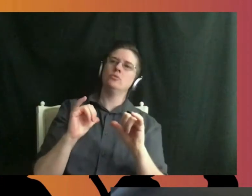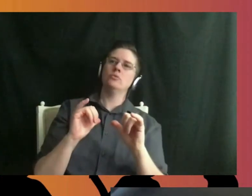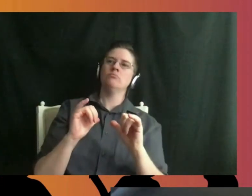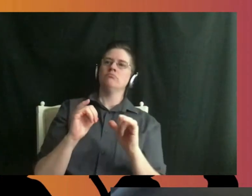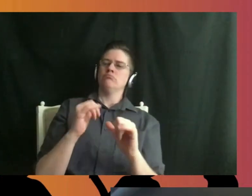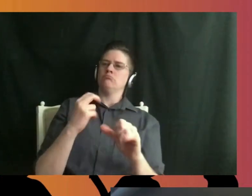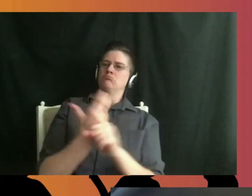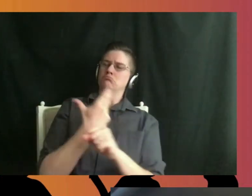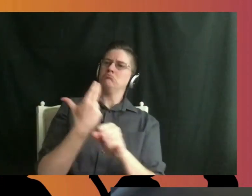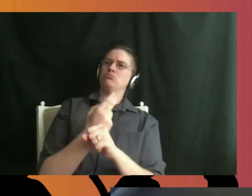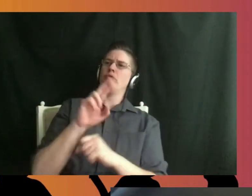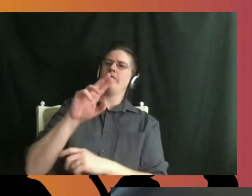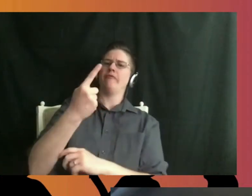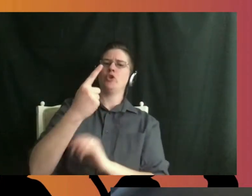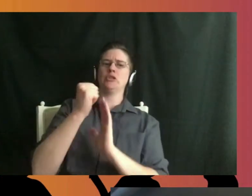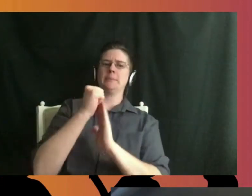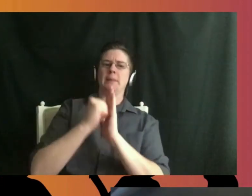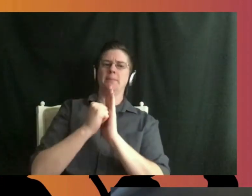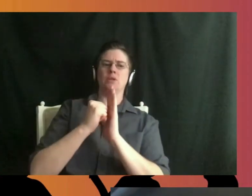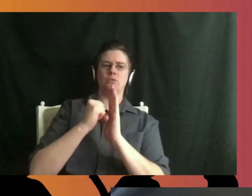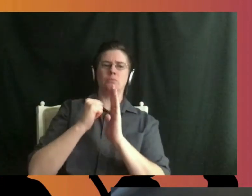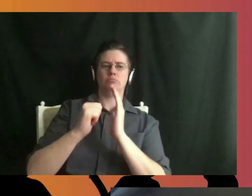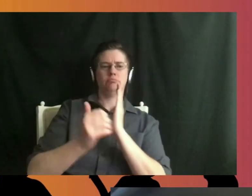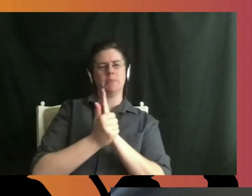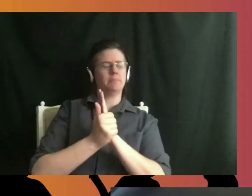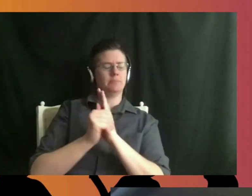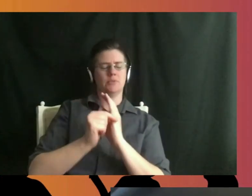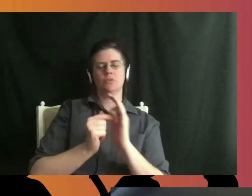so find out issues that you're passionate about like it doesn't you don't always have to protest